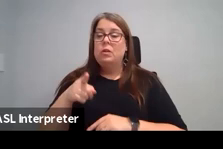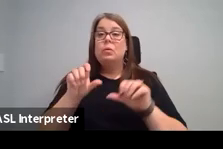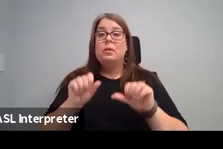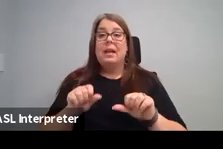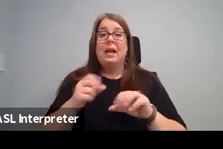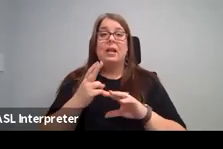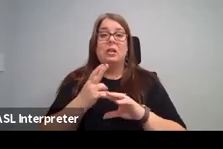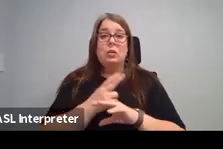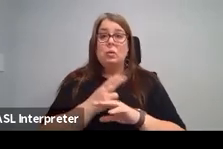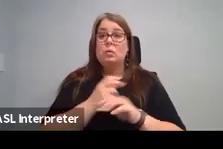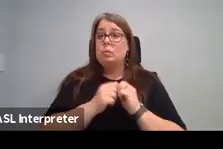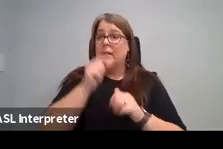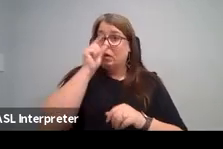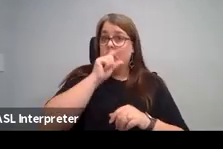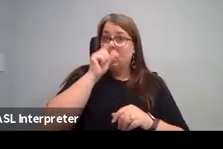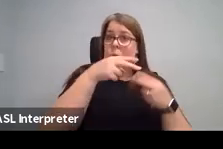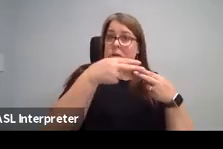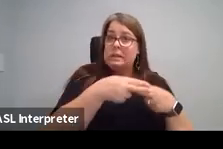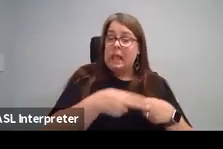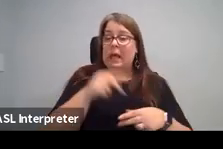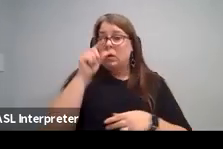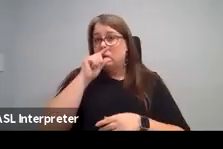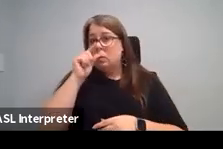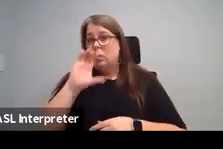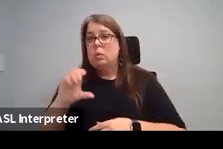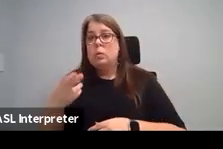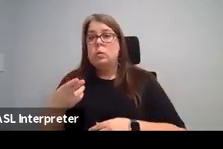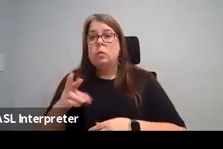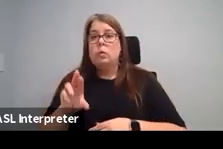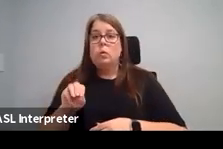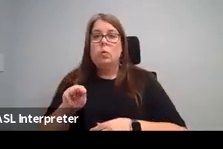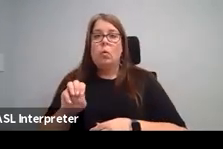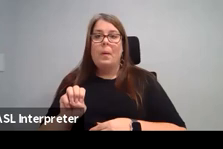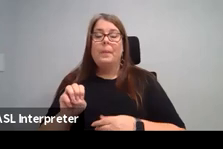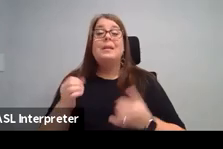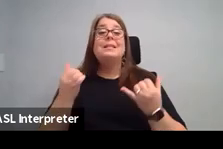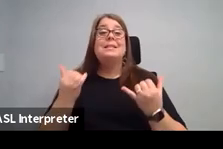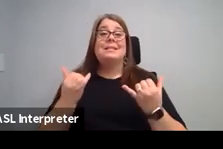Jewyl Alderson Clarke, SDCOE: Google Slides documents. So today we have one question. Let's hope to get through this week.